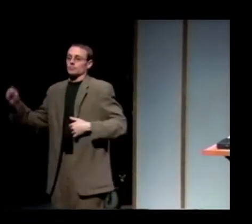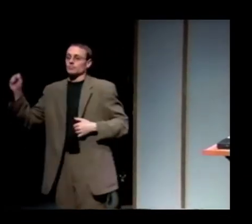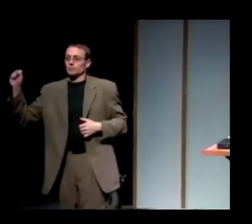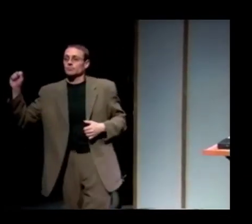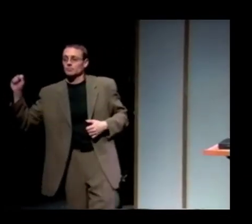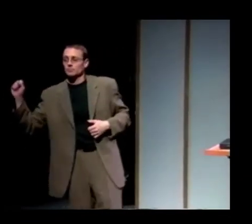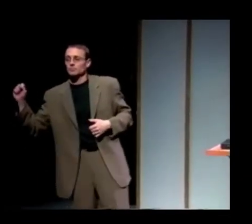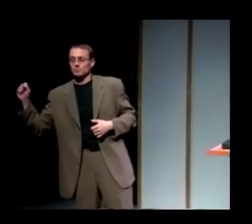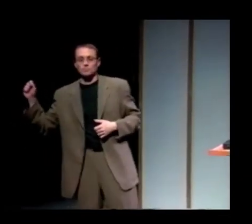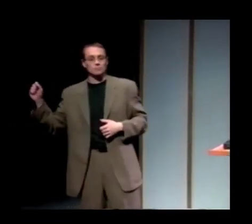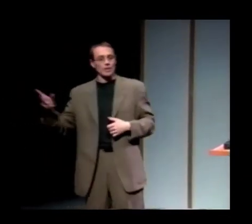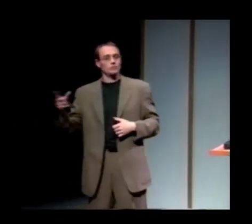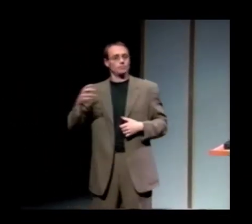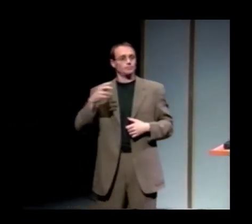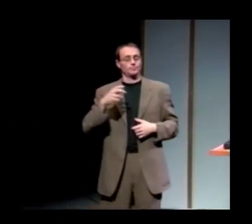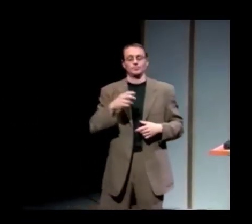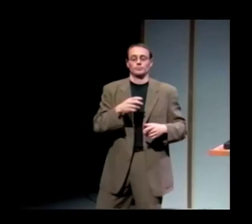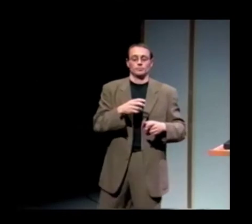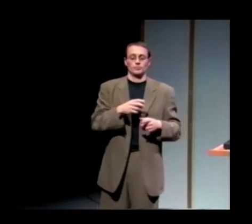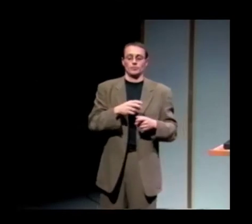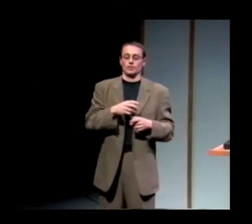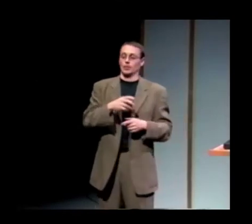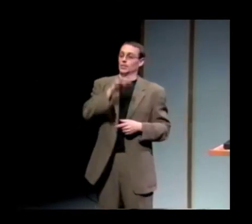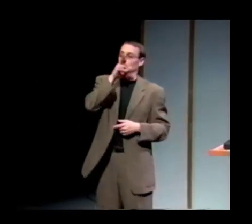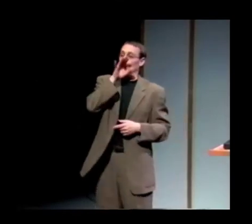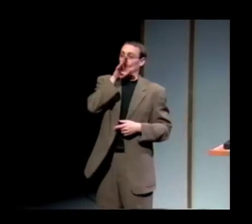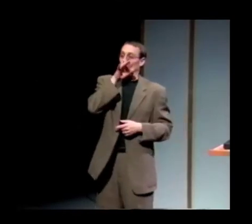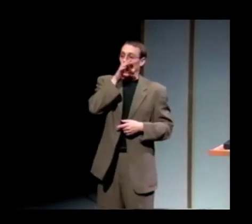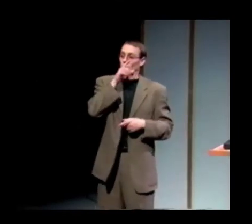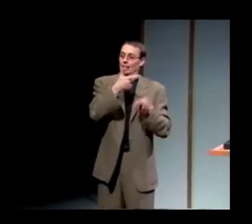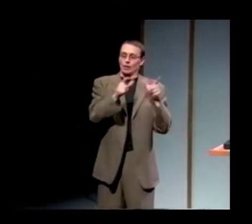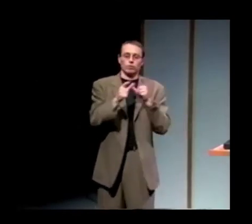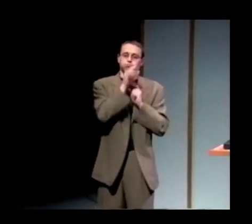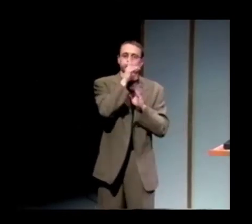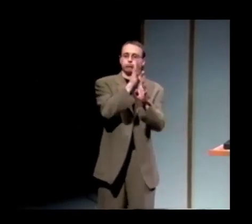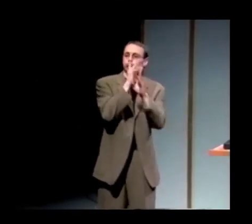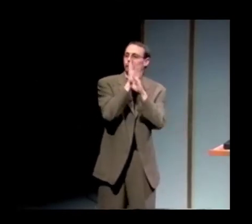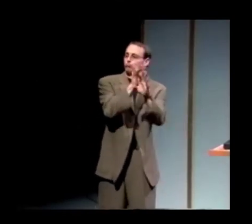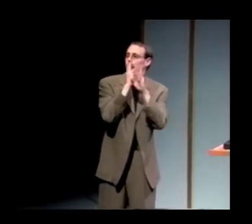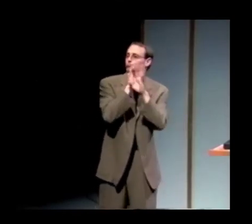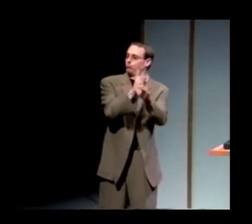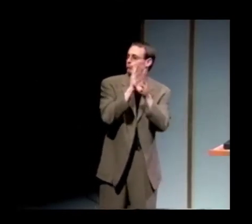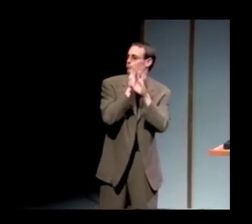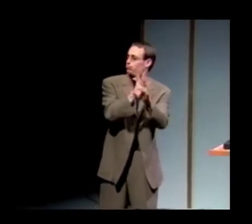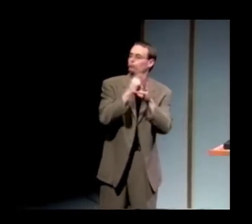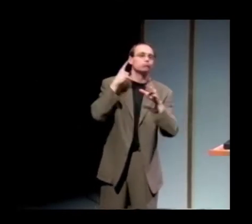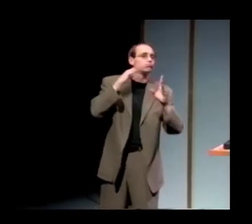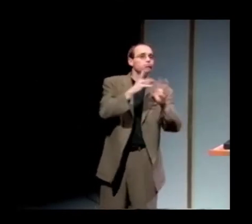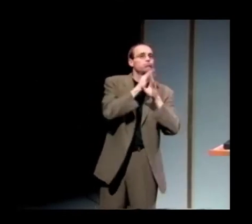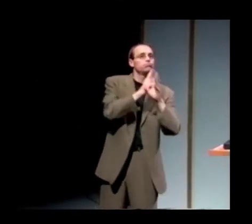SO CLAYTON VALLI SAID IT VERY WELL, OK? SO SPOKEN LANGUAGE, SPOKEN POETRY.